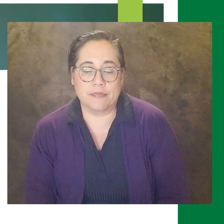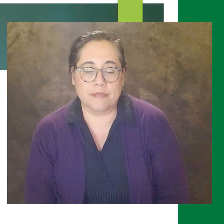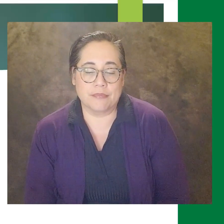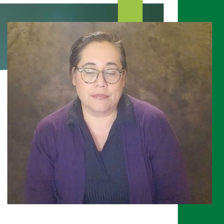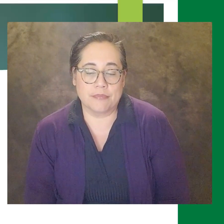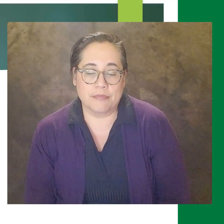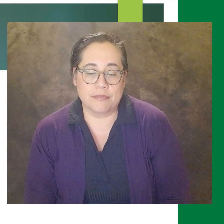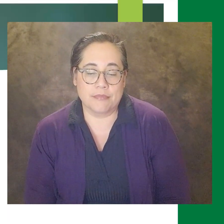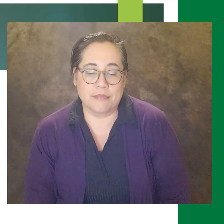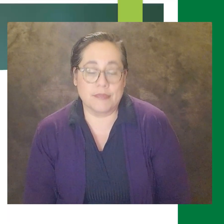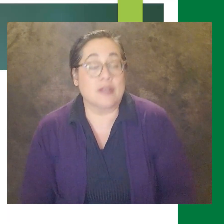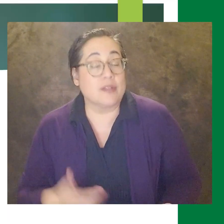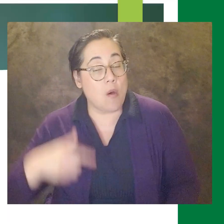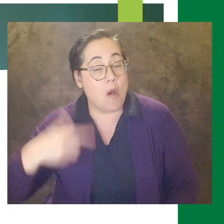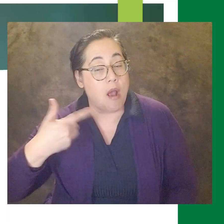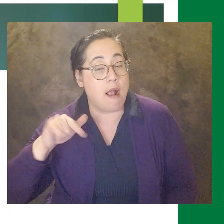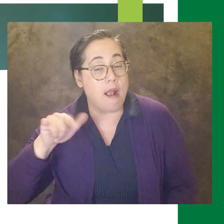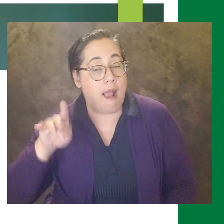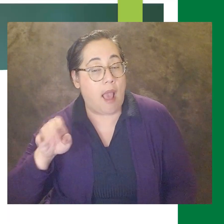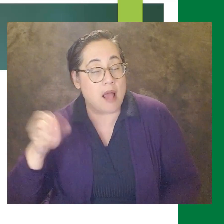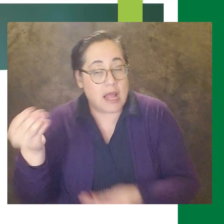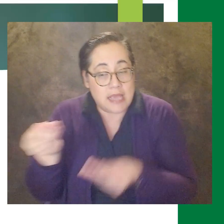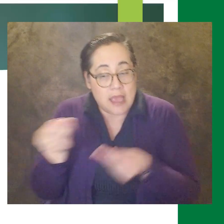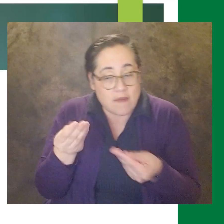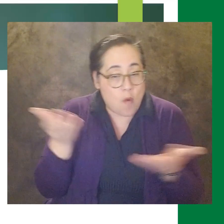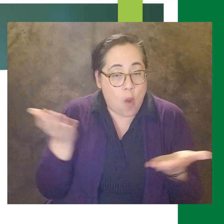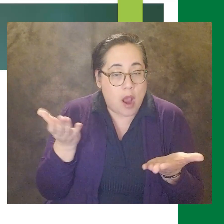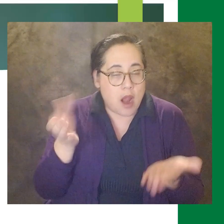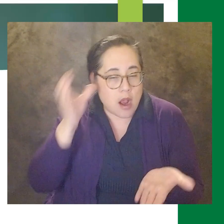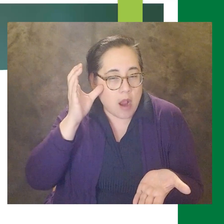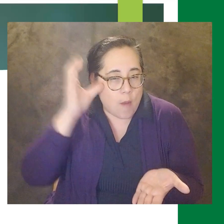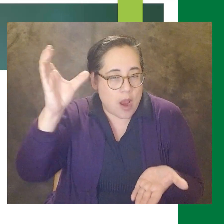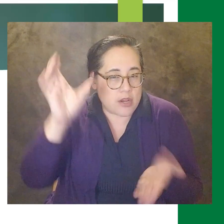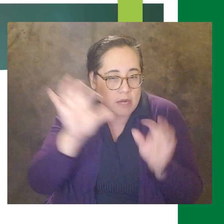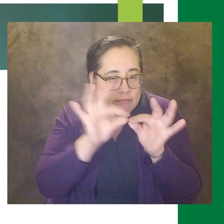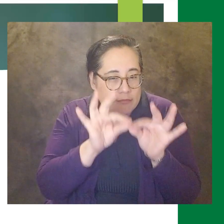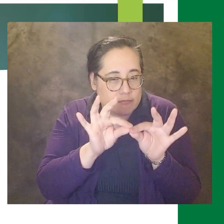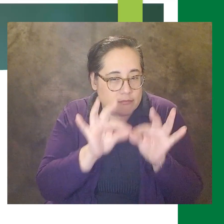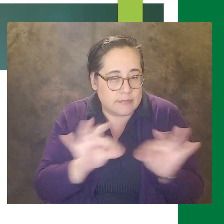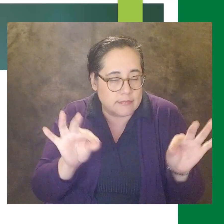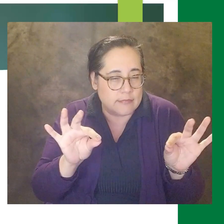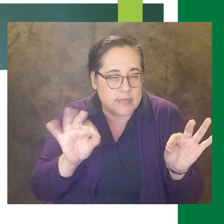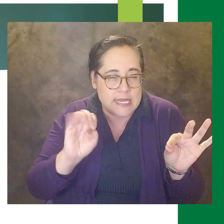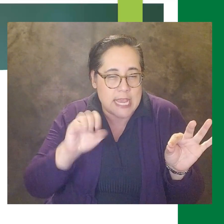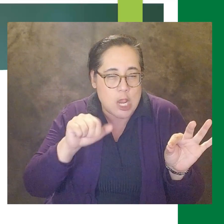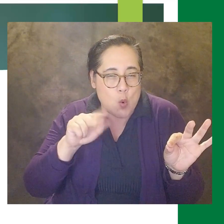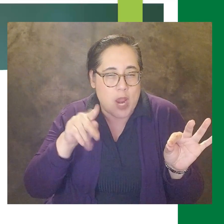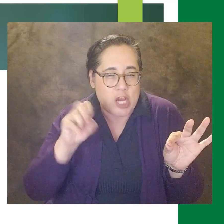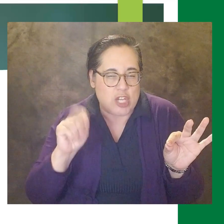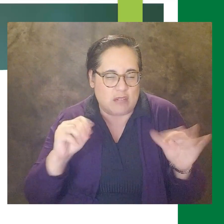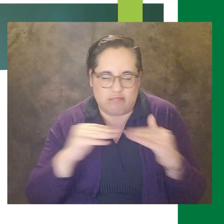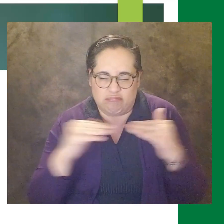Gile gives us the comprehension equation, where comprehension is the sum of knowledge of the ...